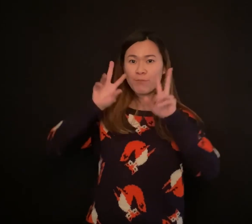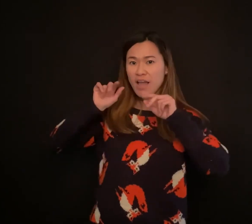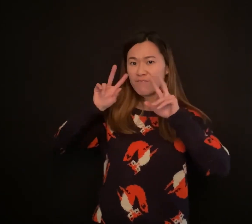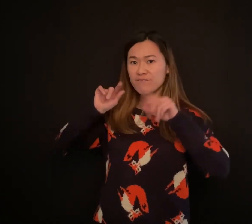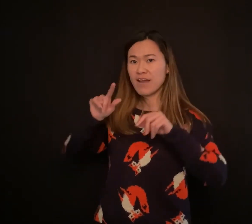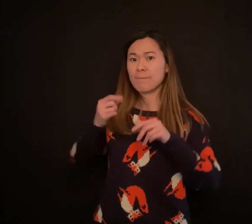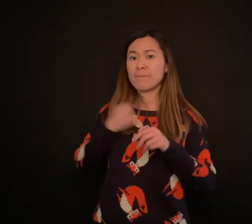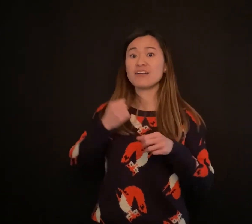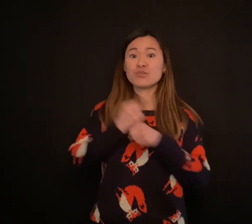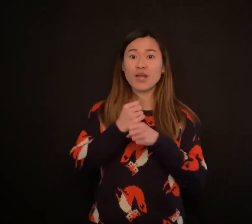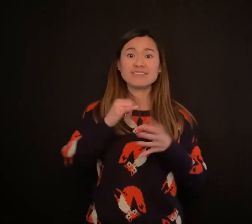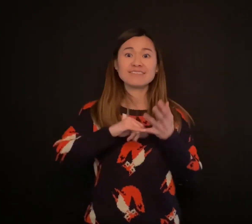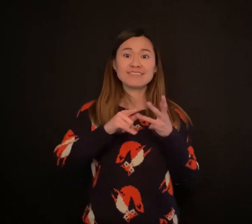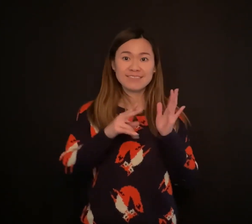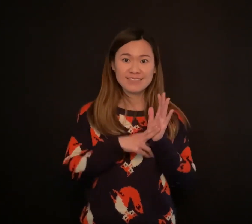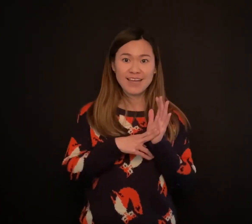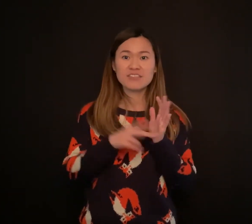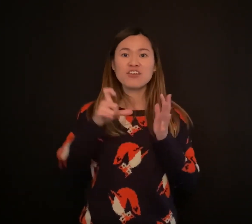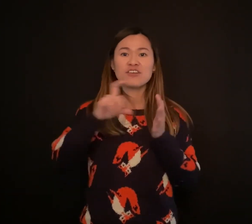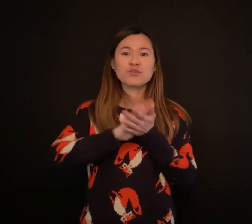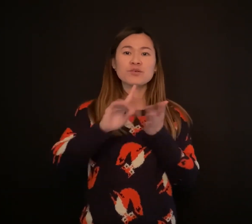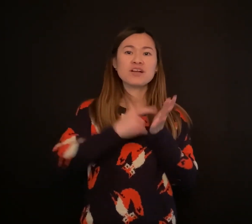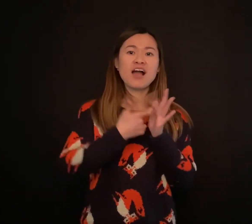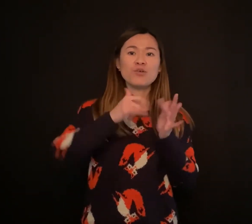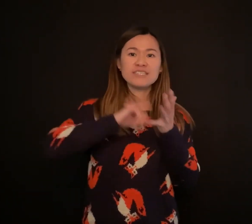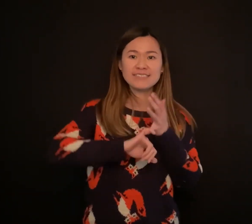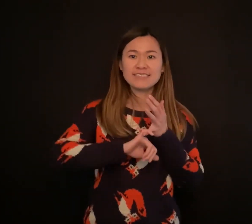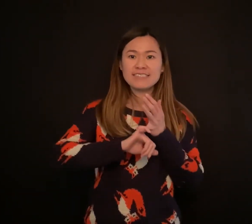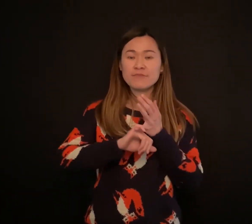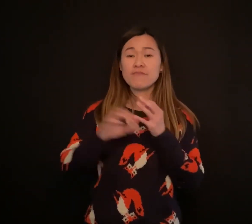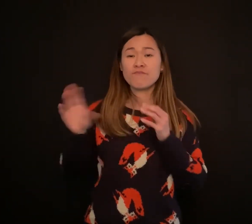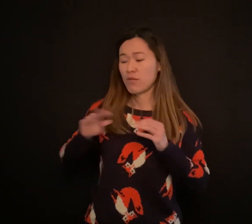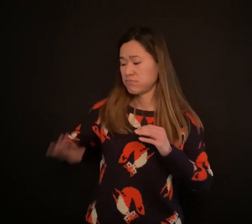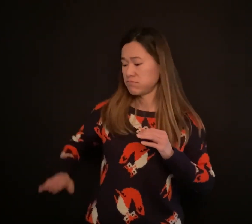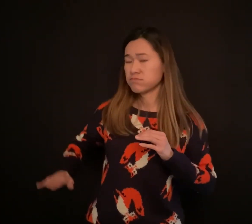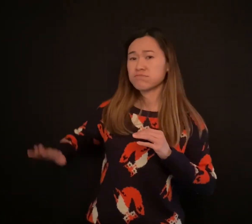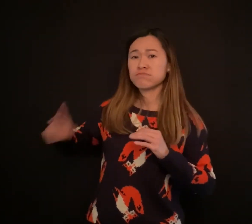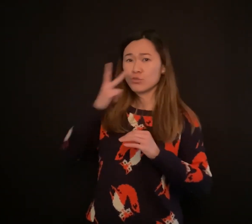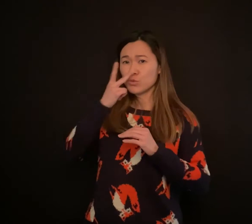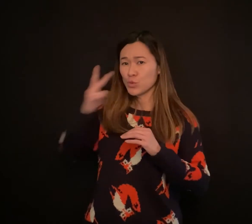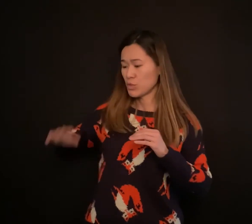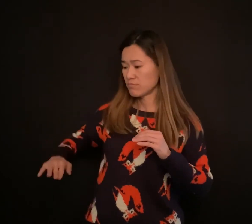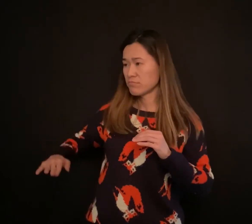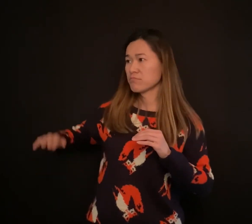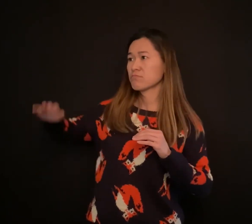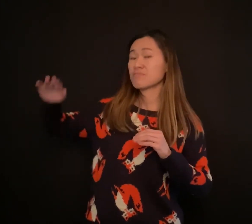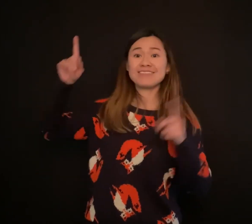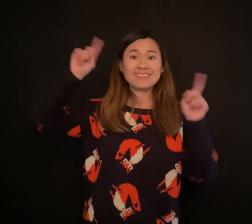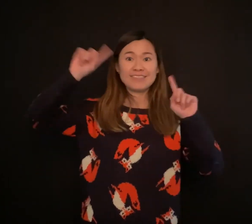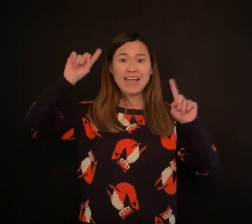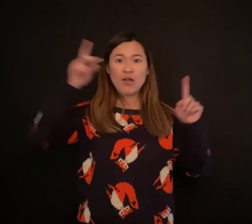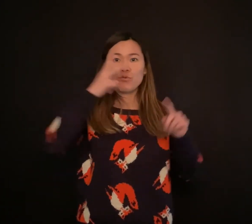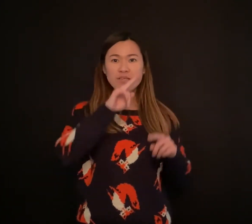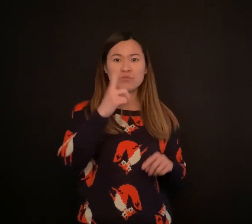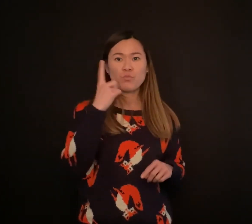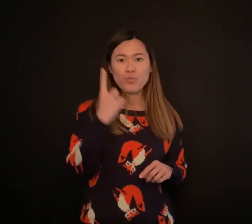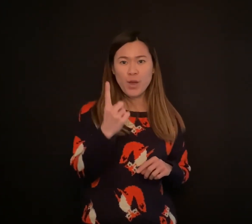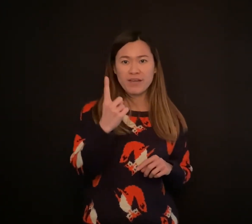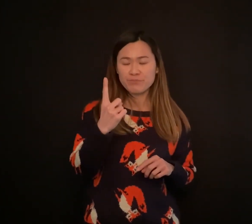I'm full time carer for my grandson Chris, starting from when he was two, until now he's 21.